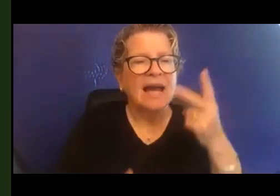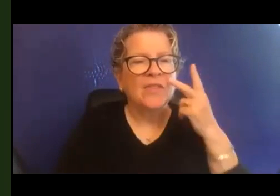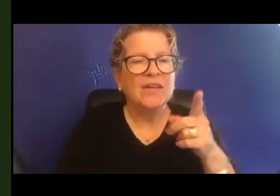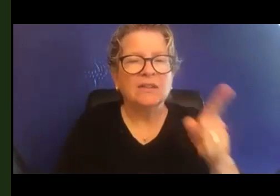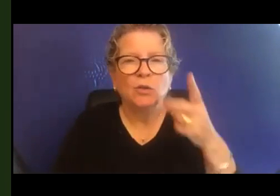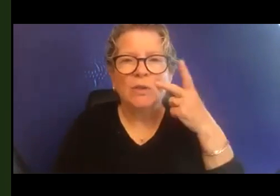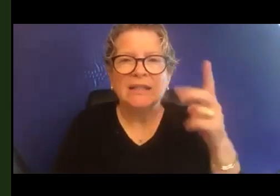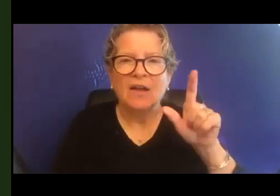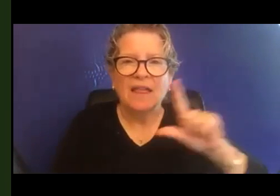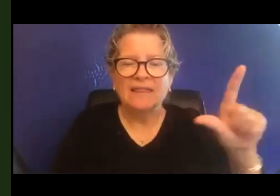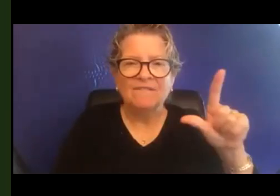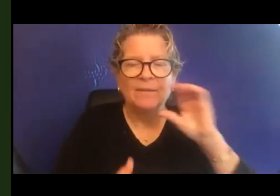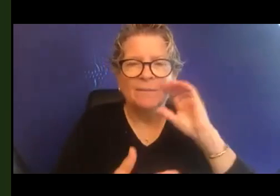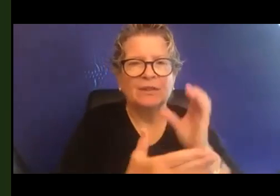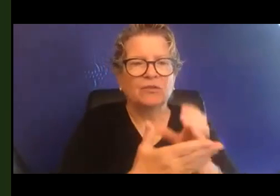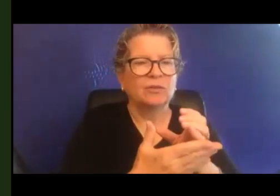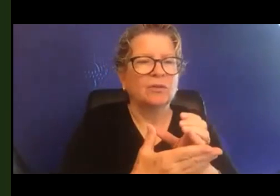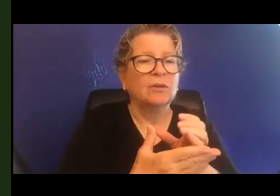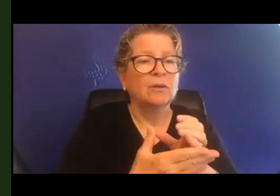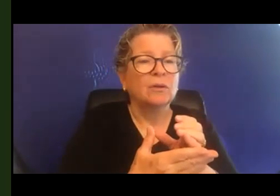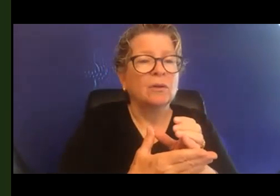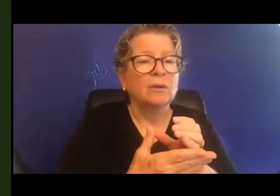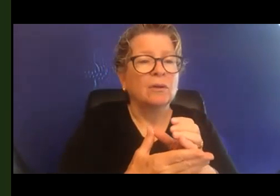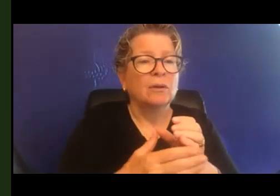You can see on the left photo, this outside room of darker